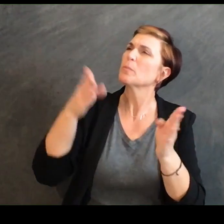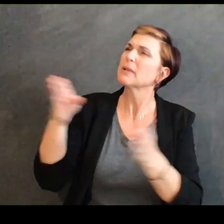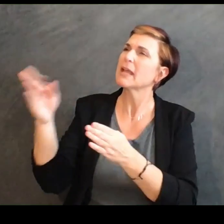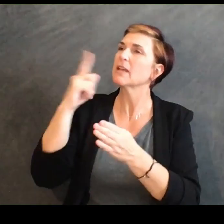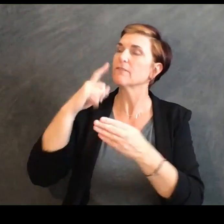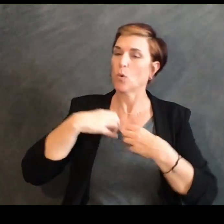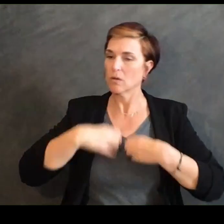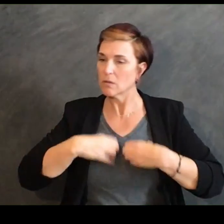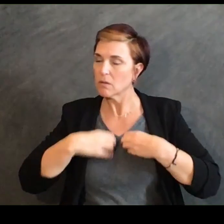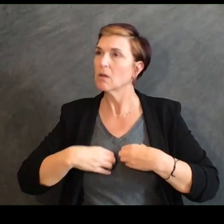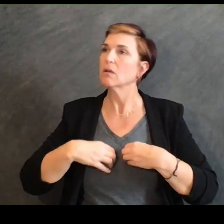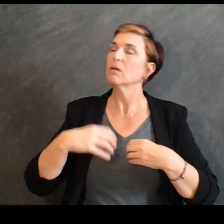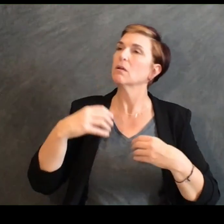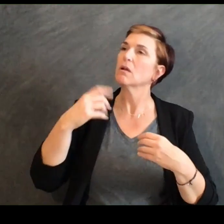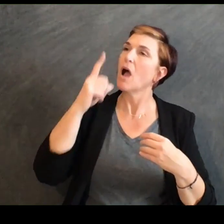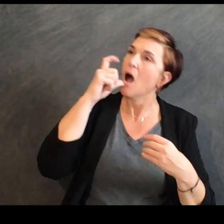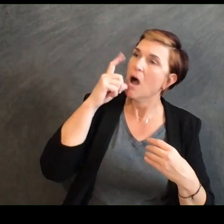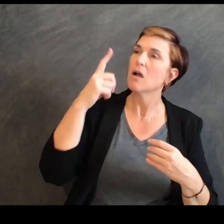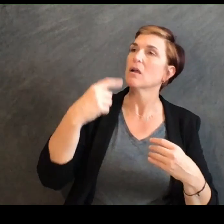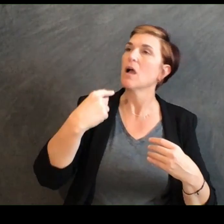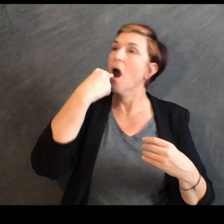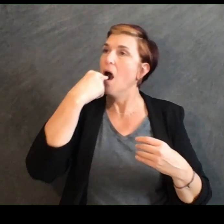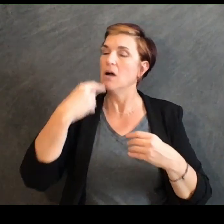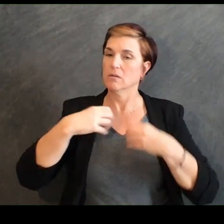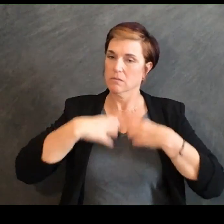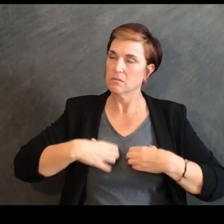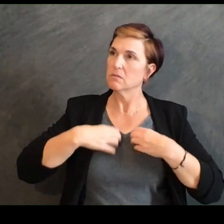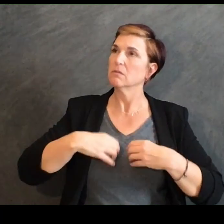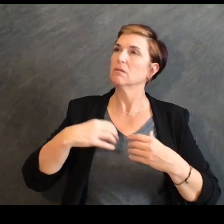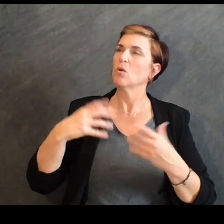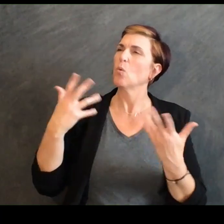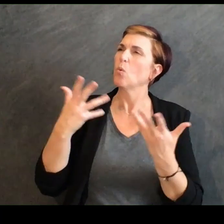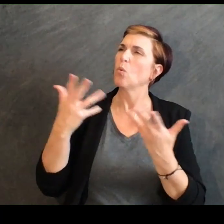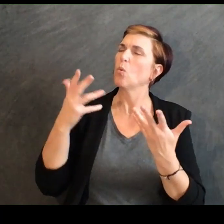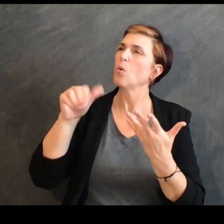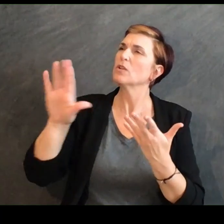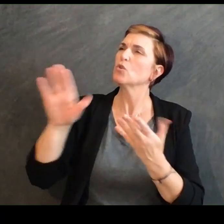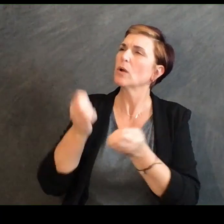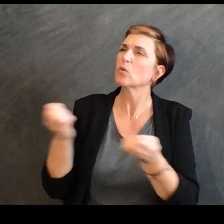that kind of equipment should this outbreak resistant so when you have an